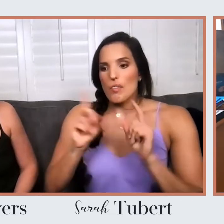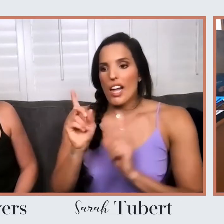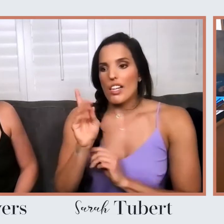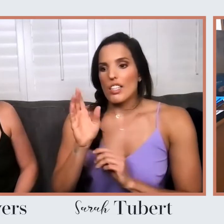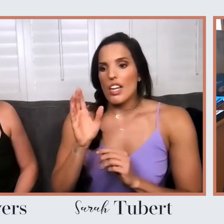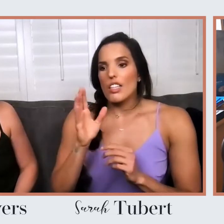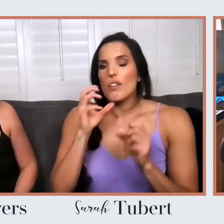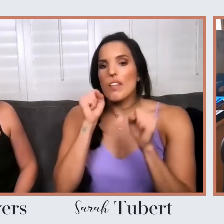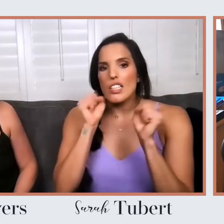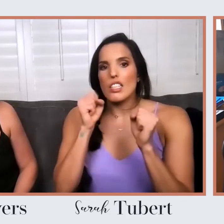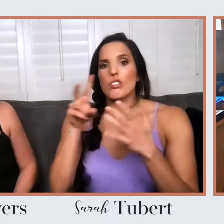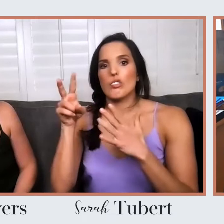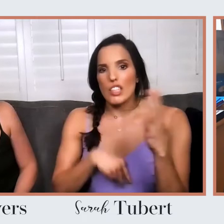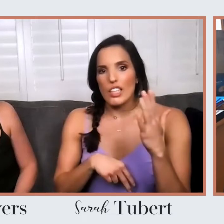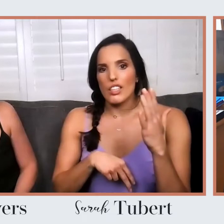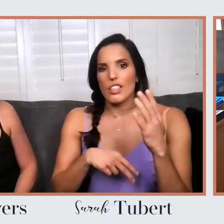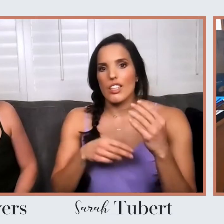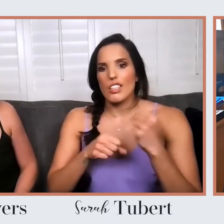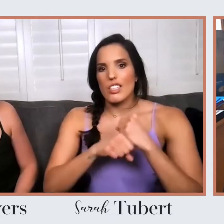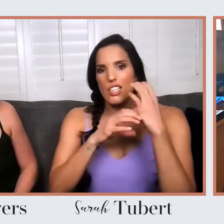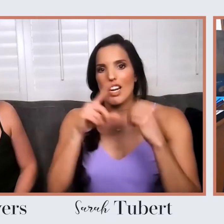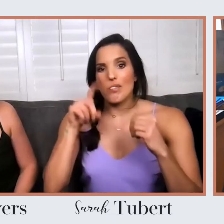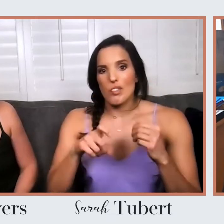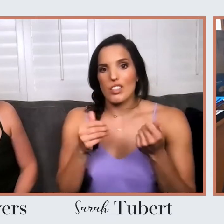but it's amazing to read the scenes that I'm supposed